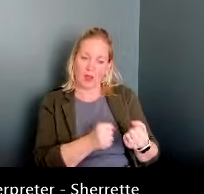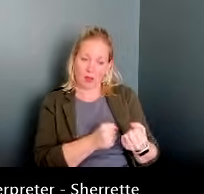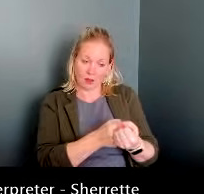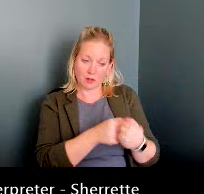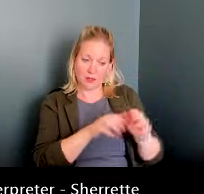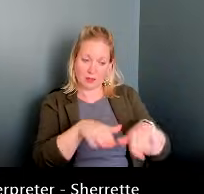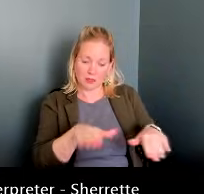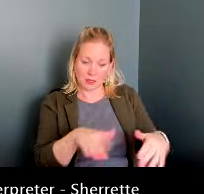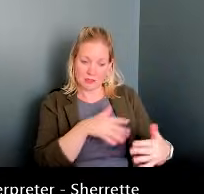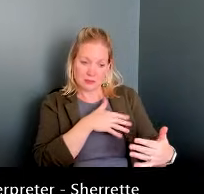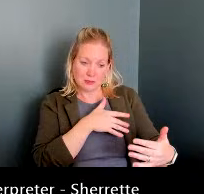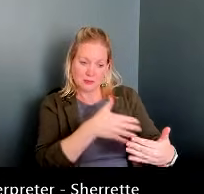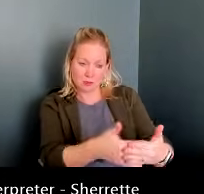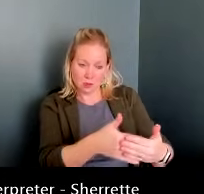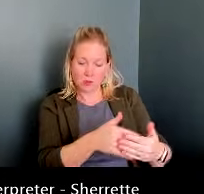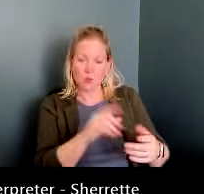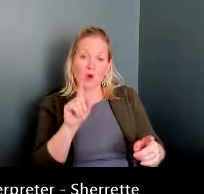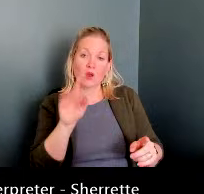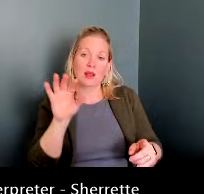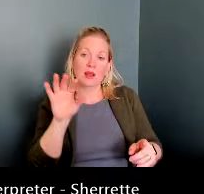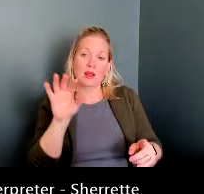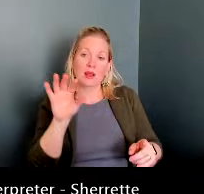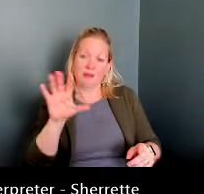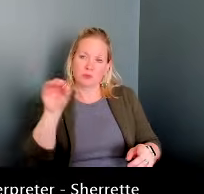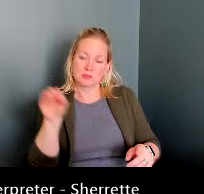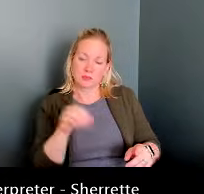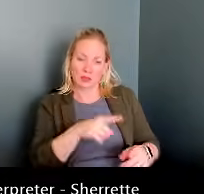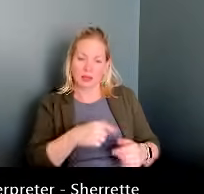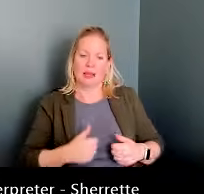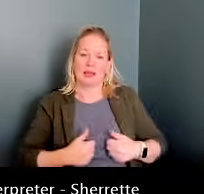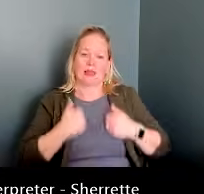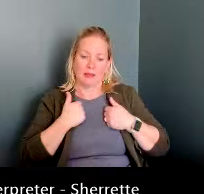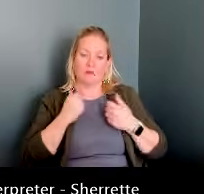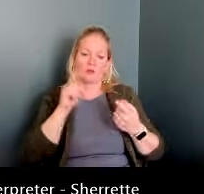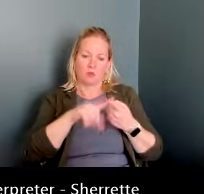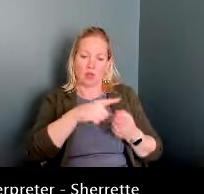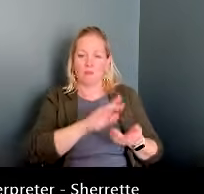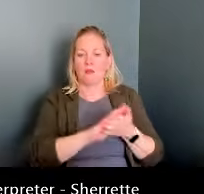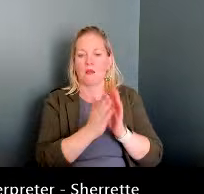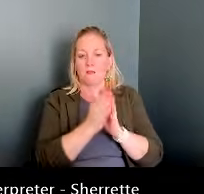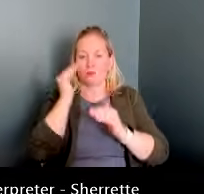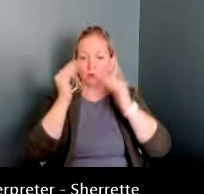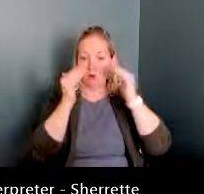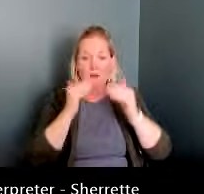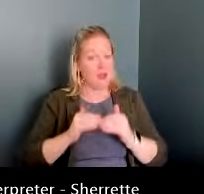95 percent of them live to adulthood. We do that with penicillin. We do that with